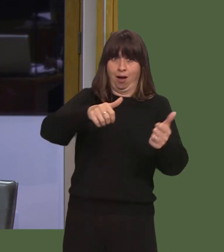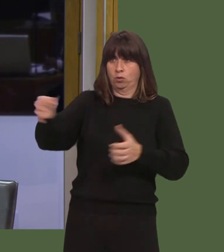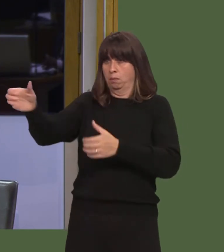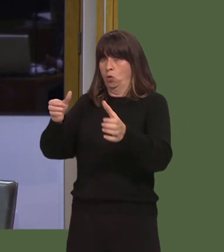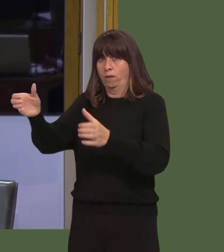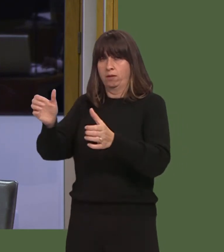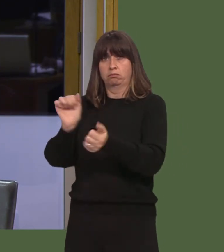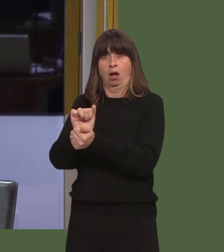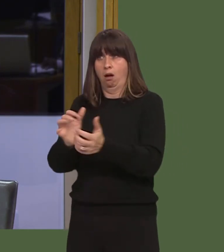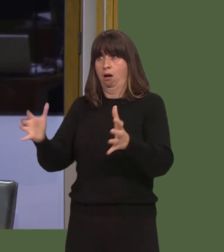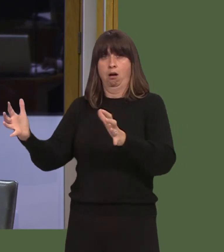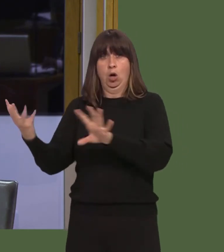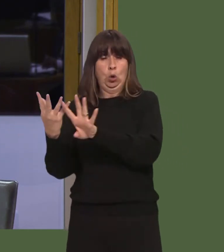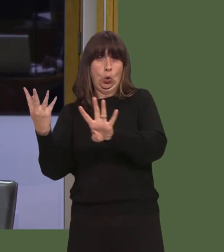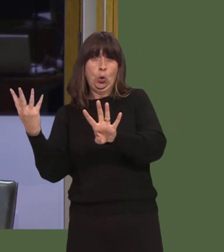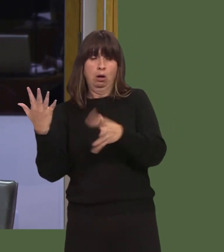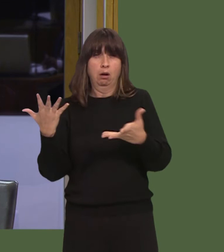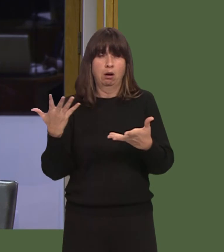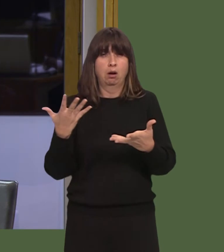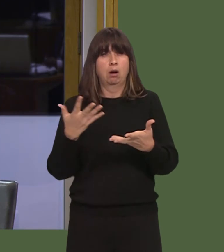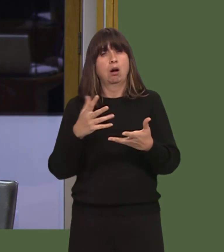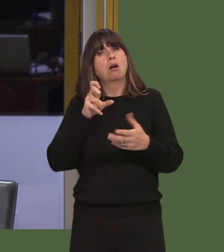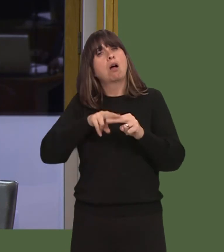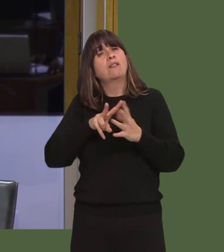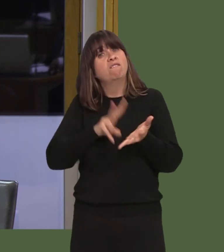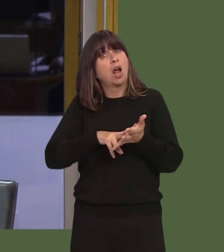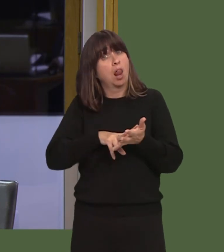What certainty can you give the people of Cardiff and Vale that there will be additional